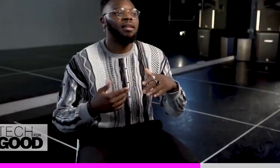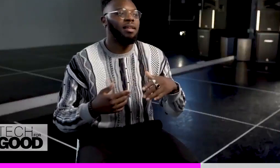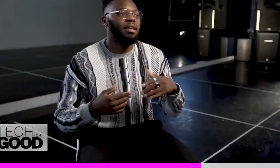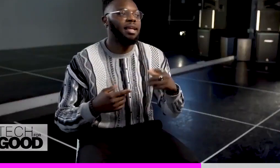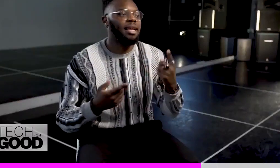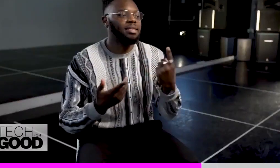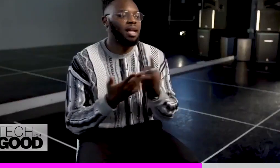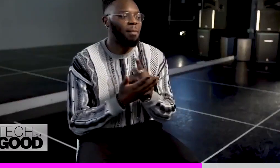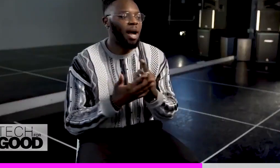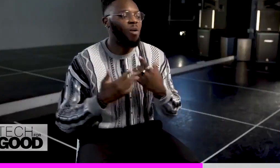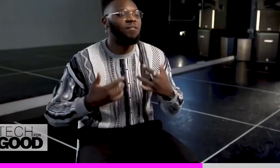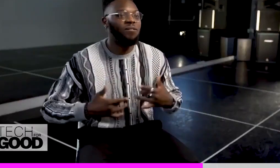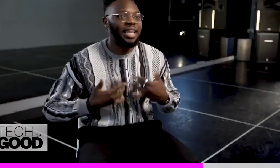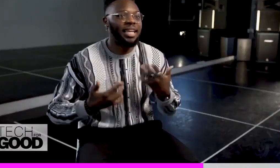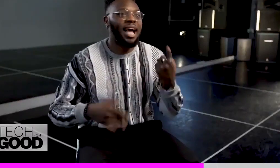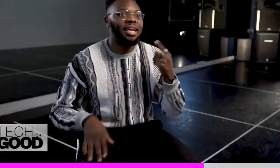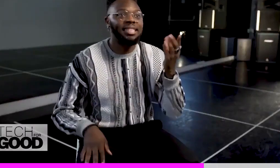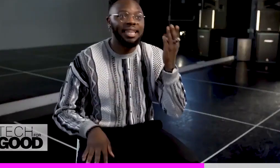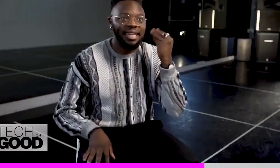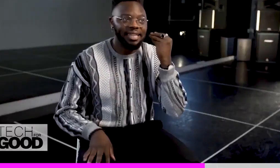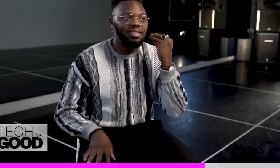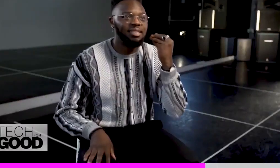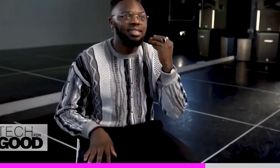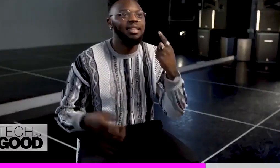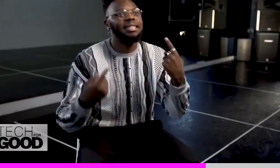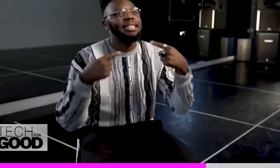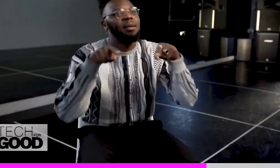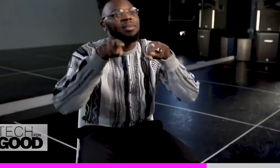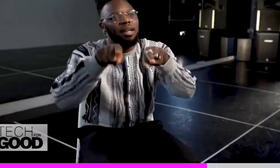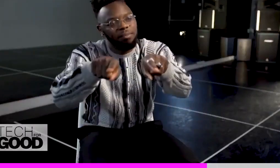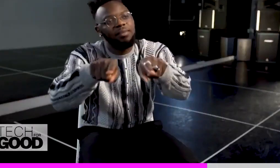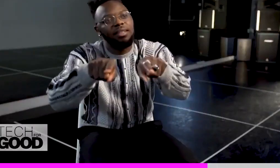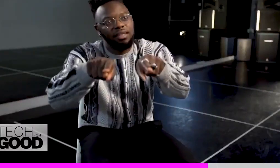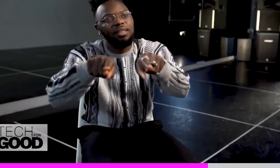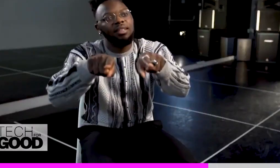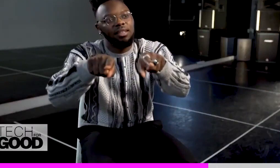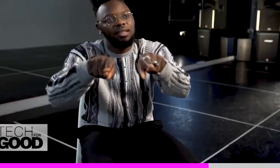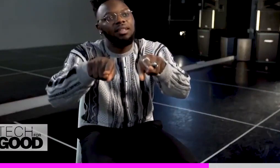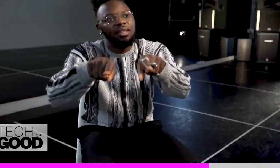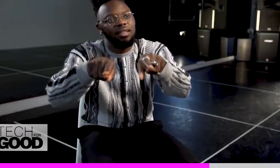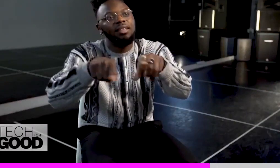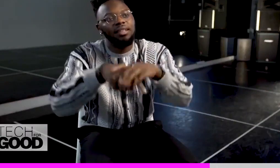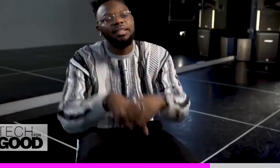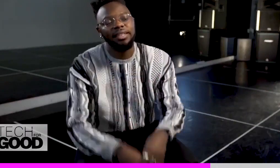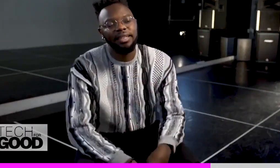Oh, absolutely. Definitely. It's about feeling and hearing at the same time in parallel.